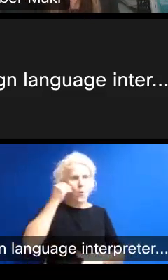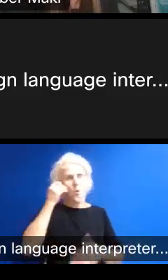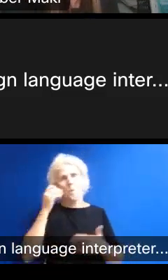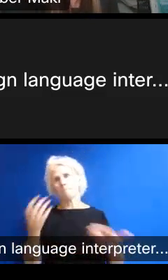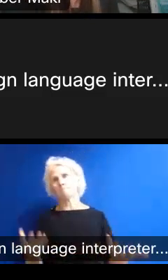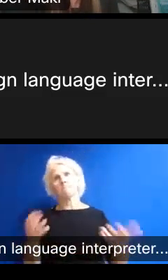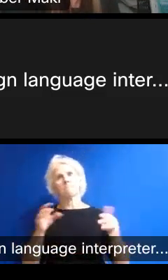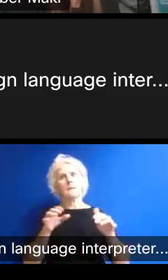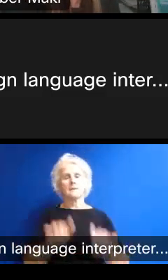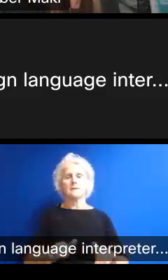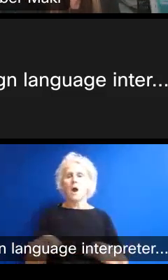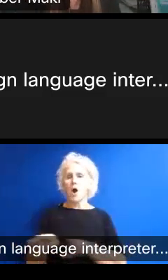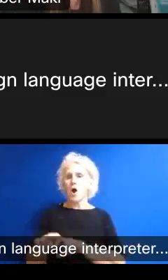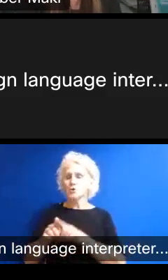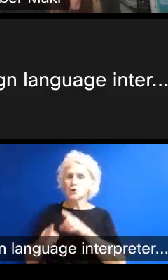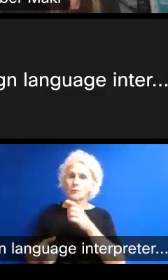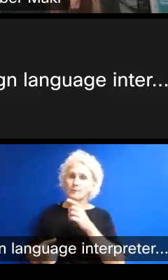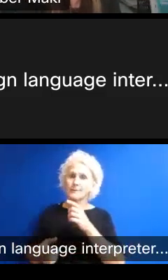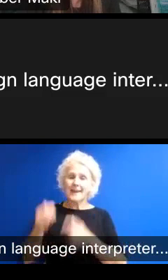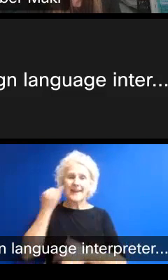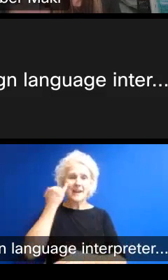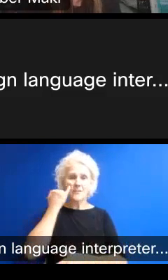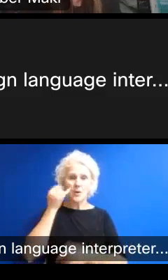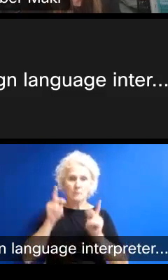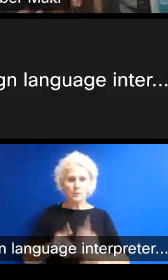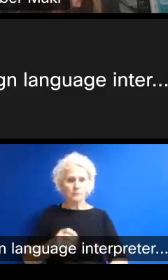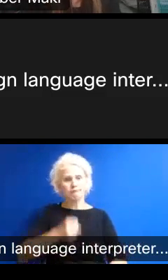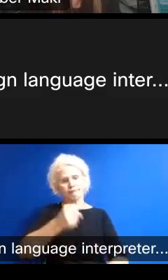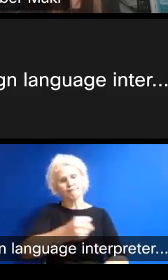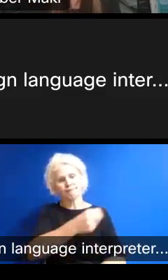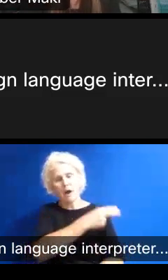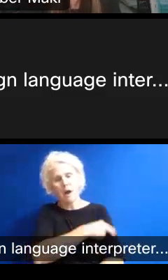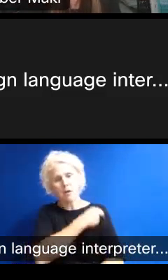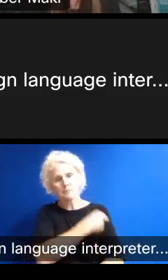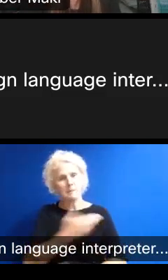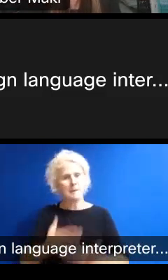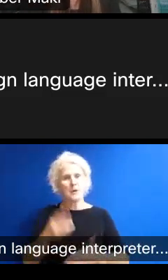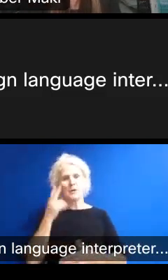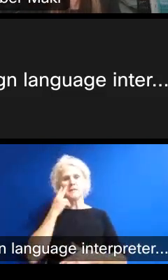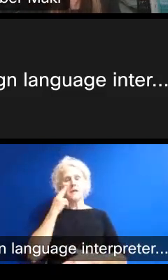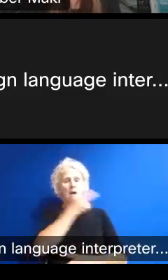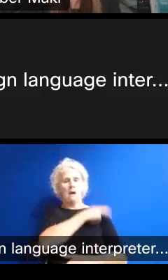In addition, when a person is hospitalized you might see the hospital staff are struggling to